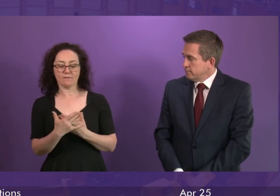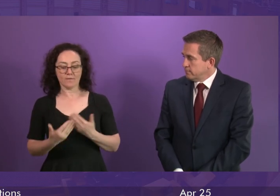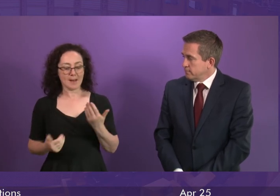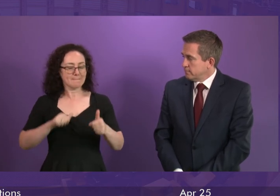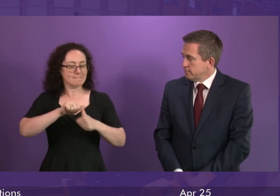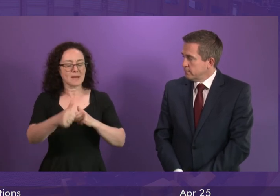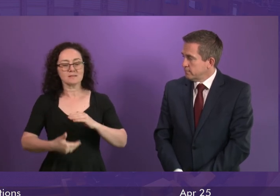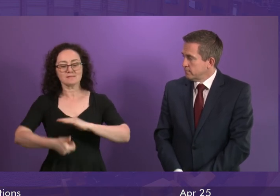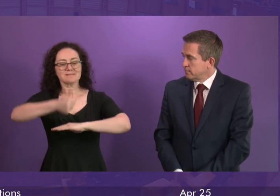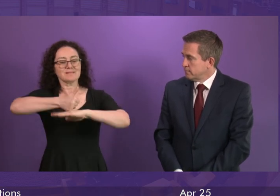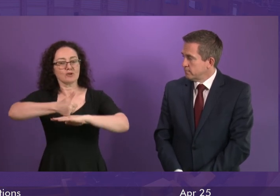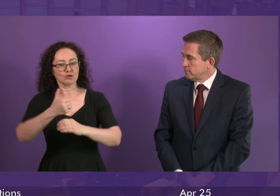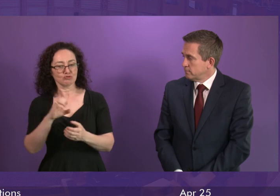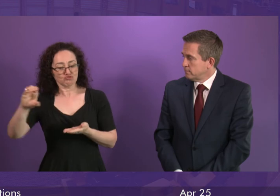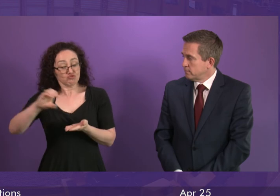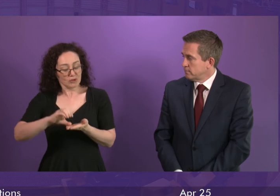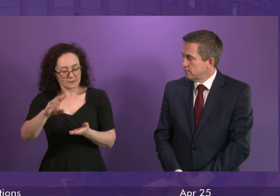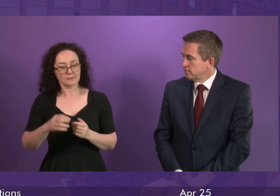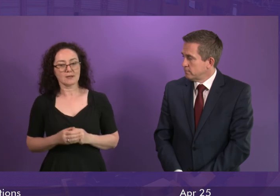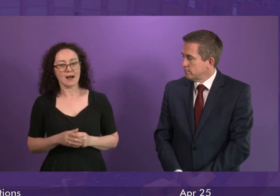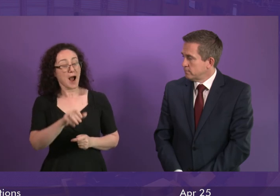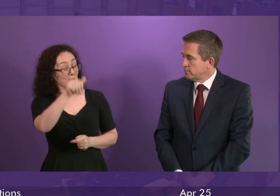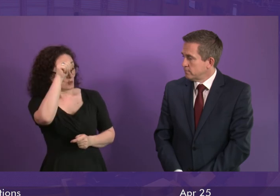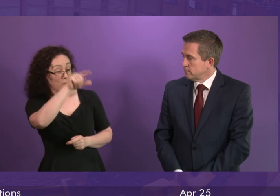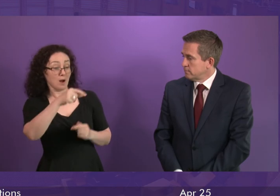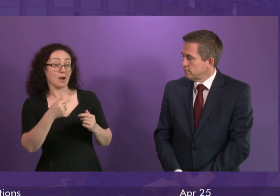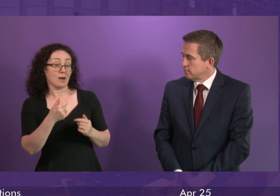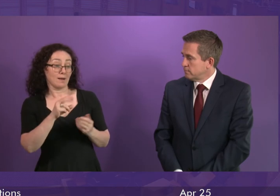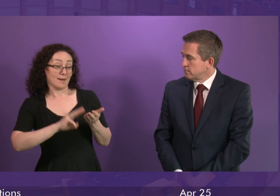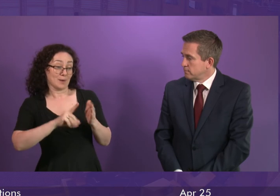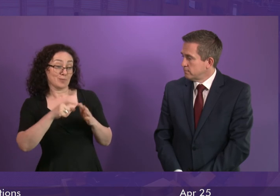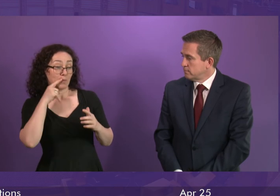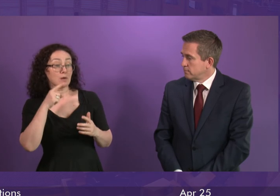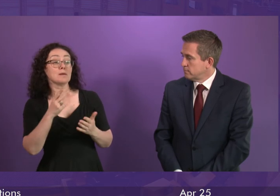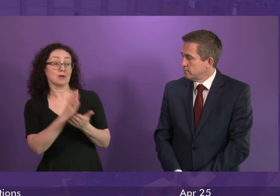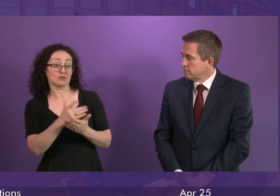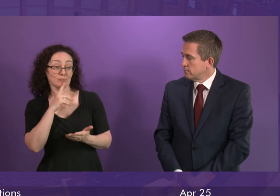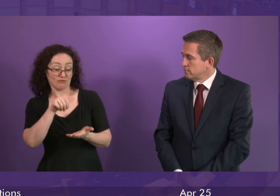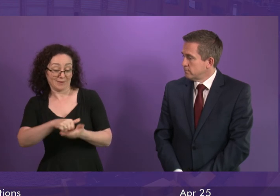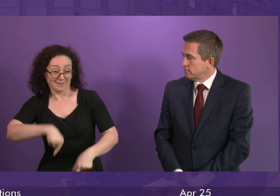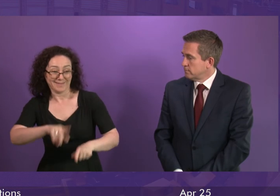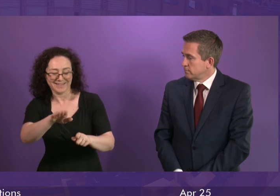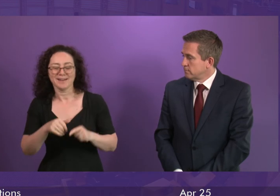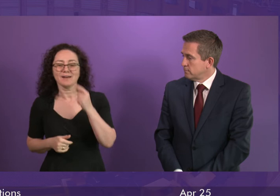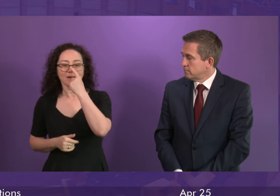Secretary for Social Security and Older People will correct me if the figure that I am about to give is wrong—in the early days of the best start grant, we paid out something like